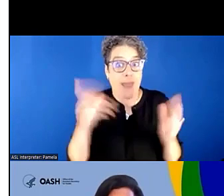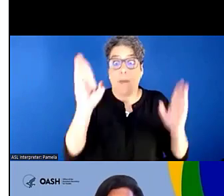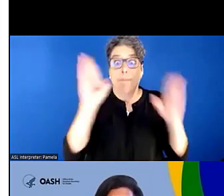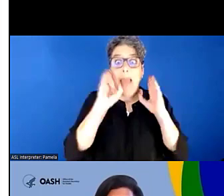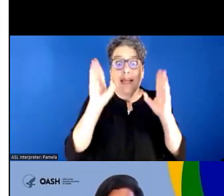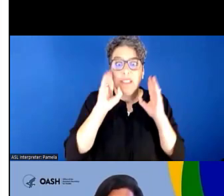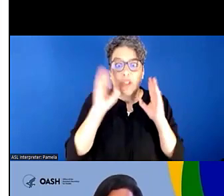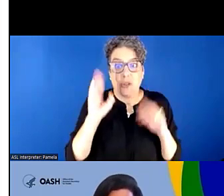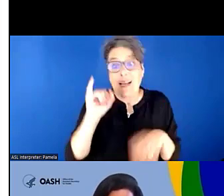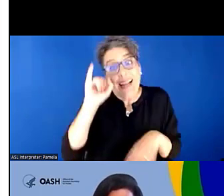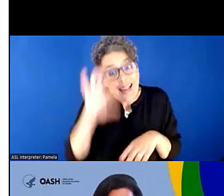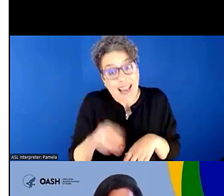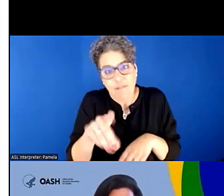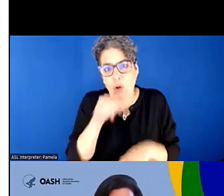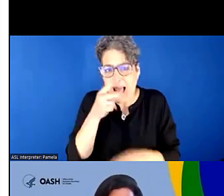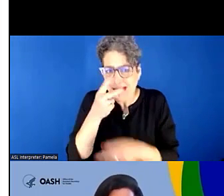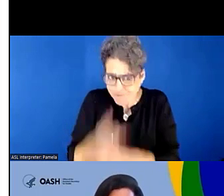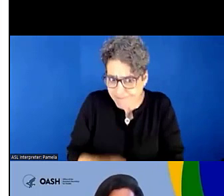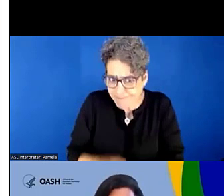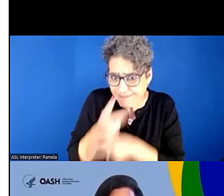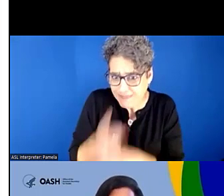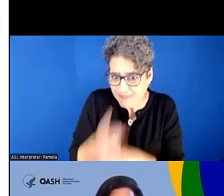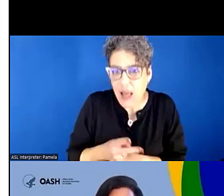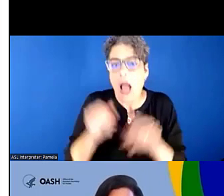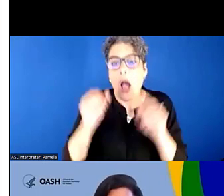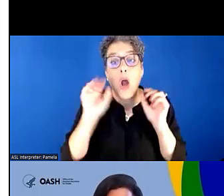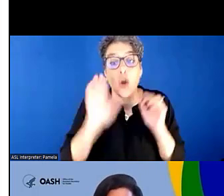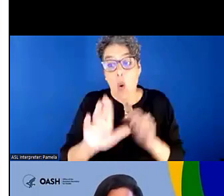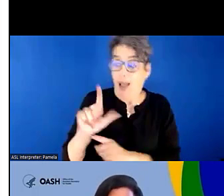A lab that was really functioning with high integrity